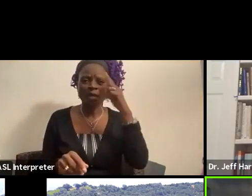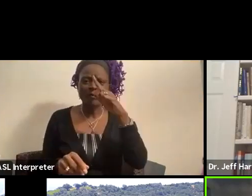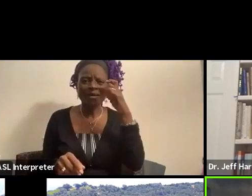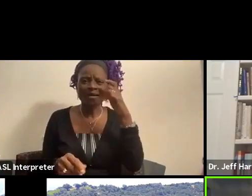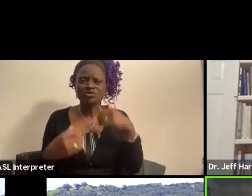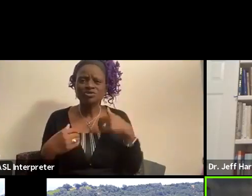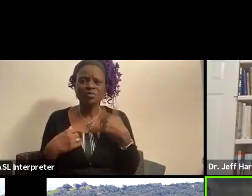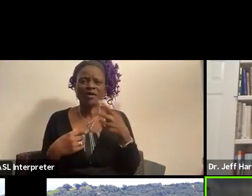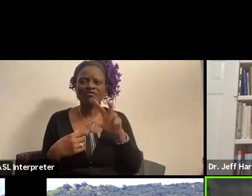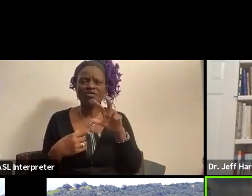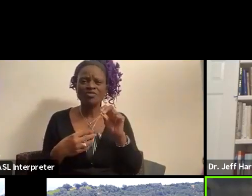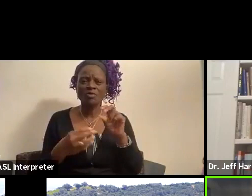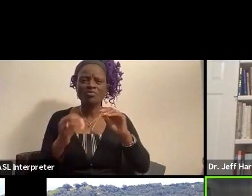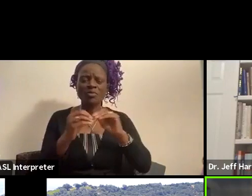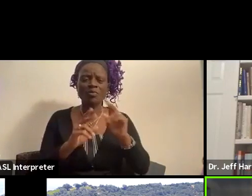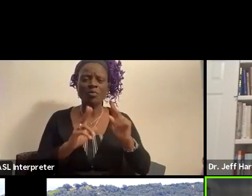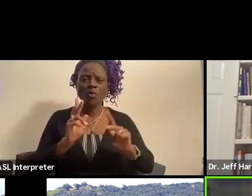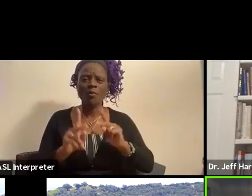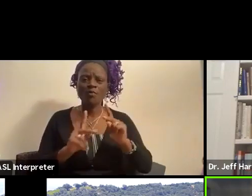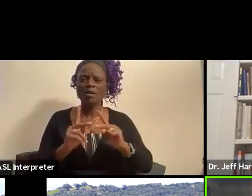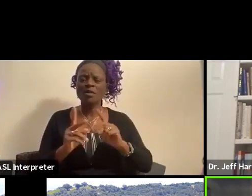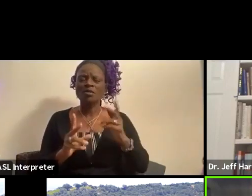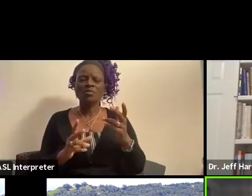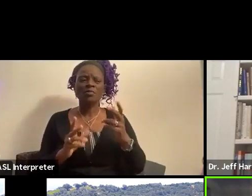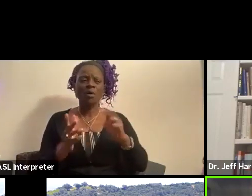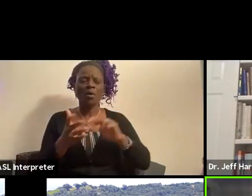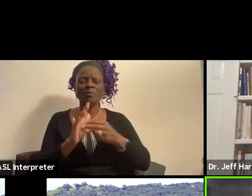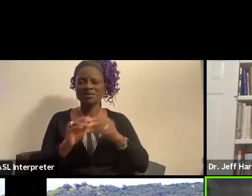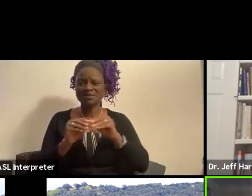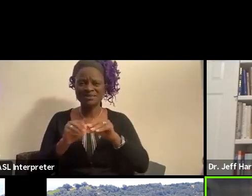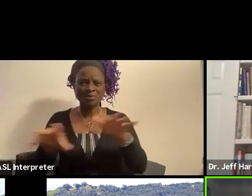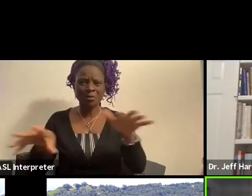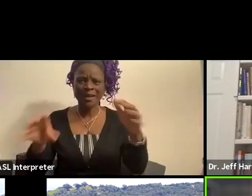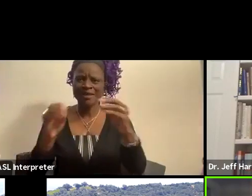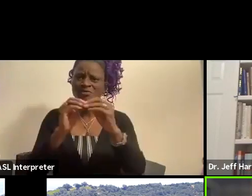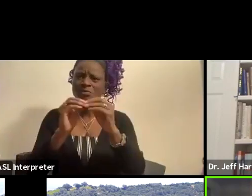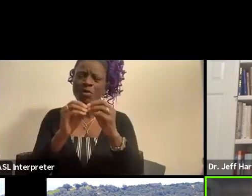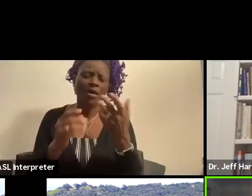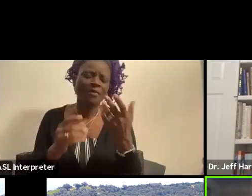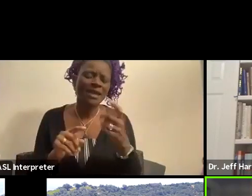widespread nature of covid in our community right now. You know that the things that have led up